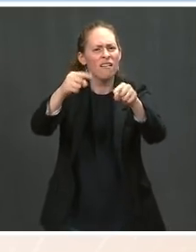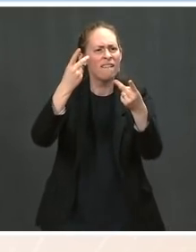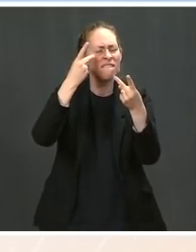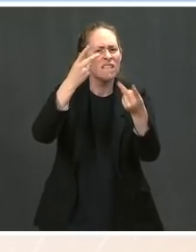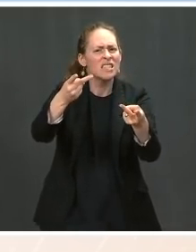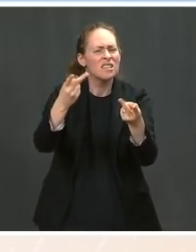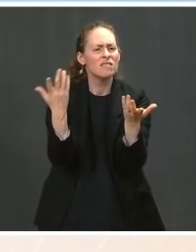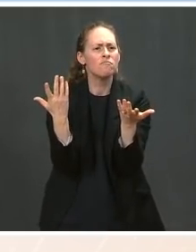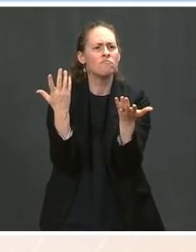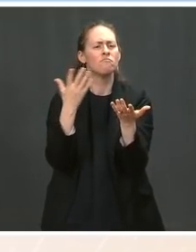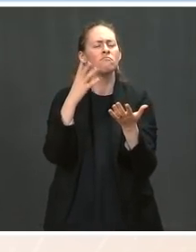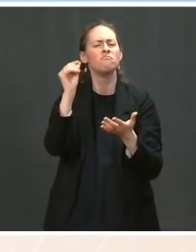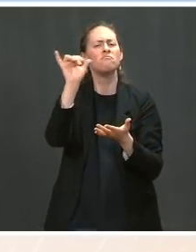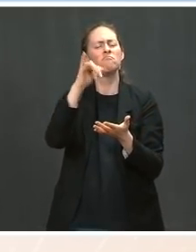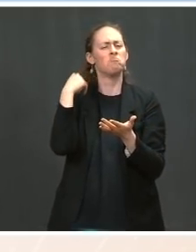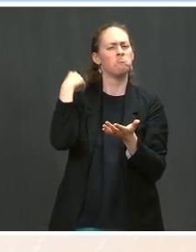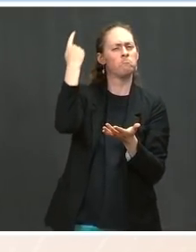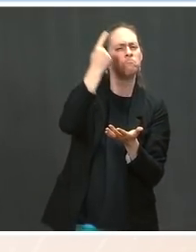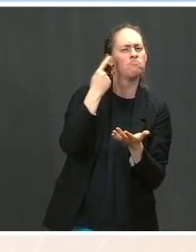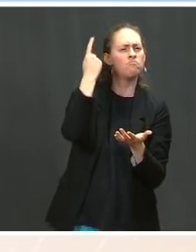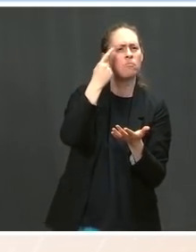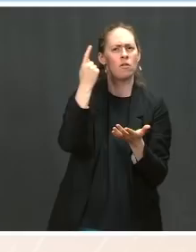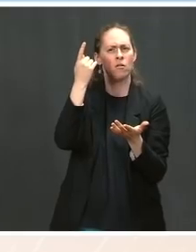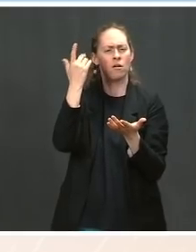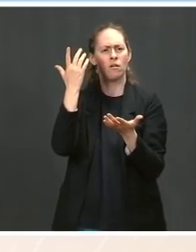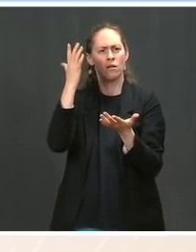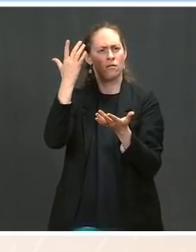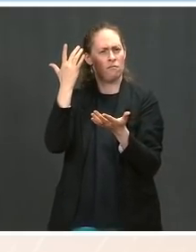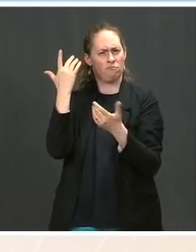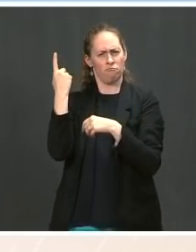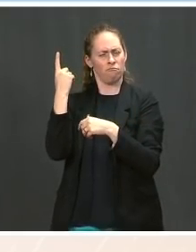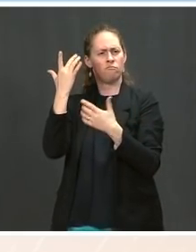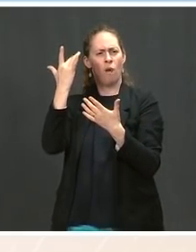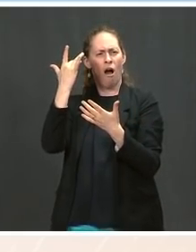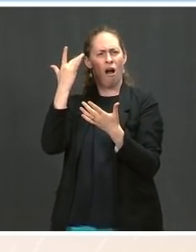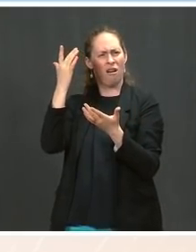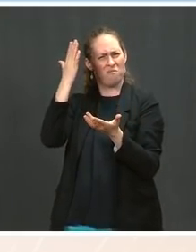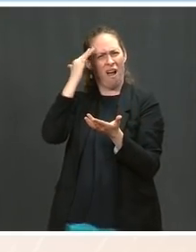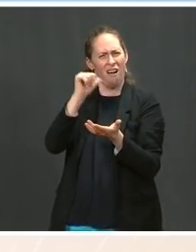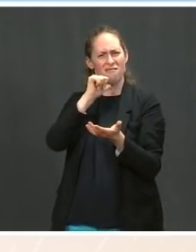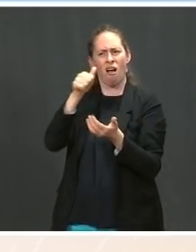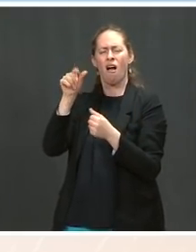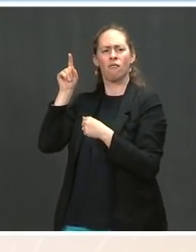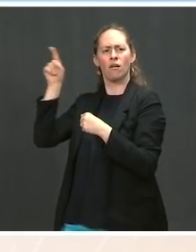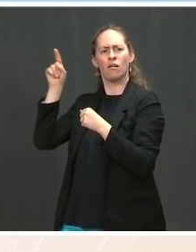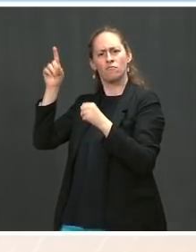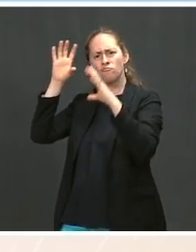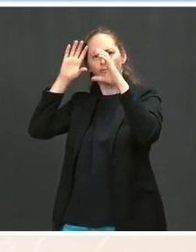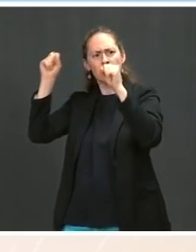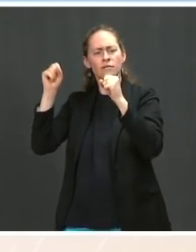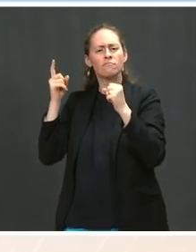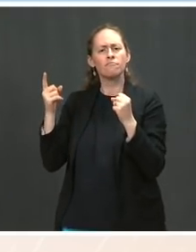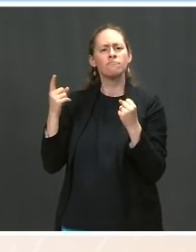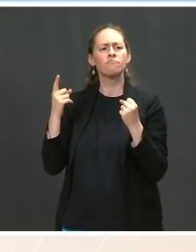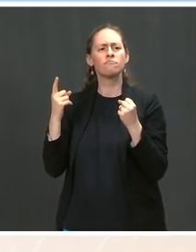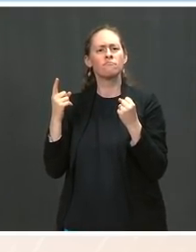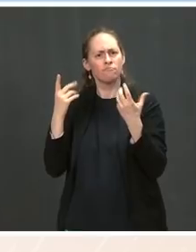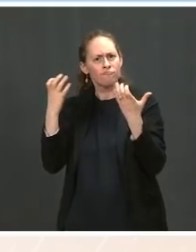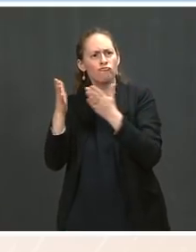the President's main, sort of, people that he's tasked with dealing with this to visit the border. Ms. Psaki: Well, what the President